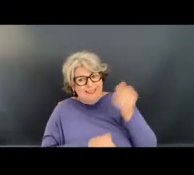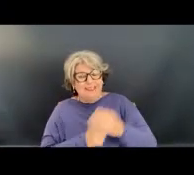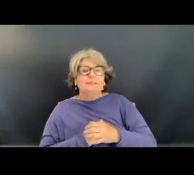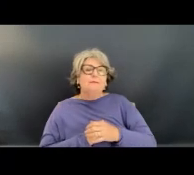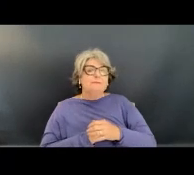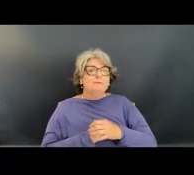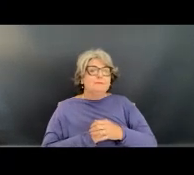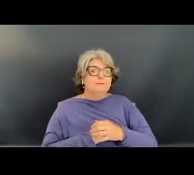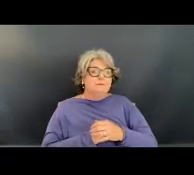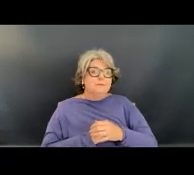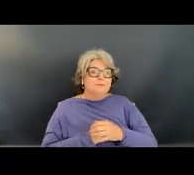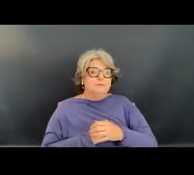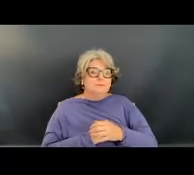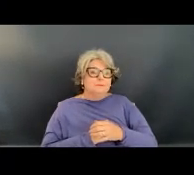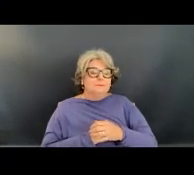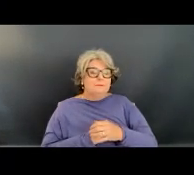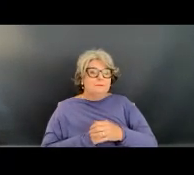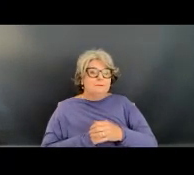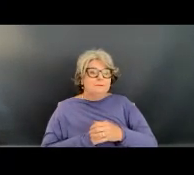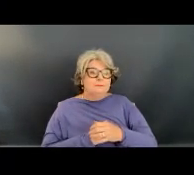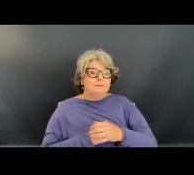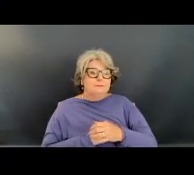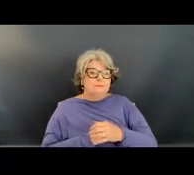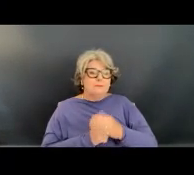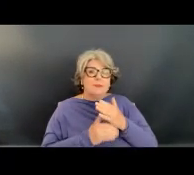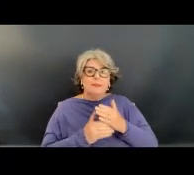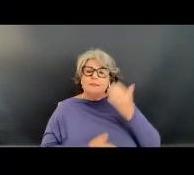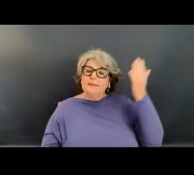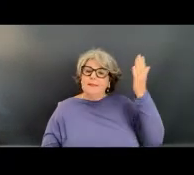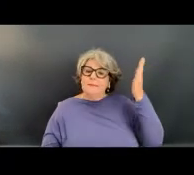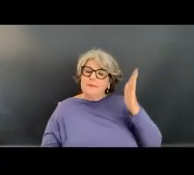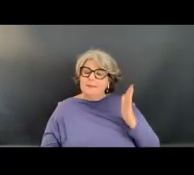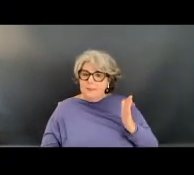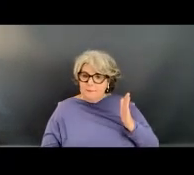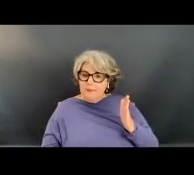So some of the guest speakers that we have coming for this